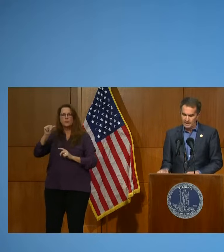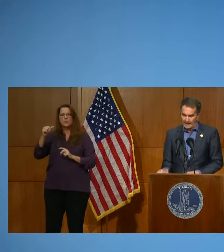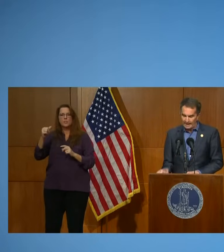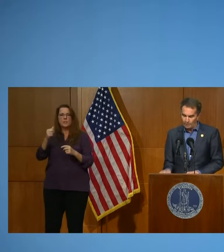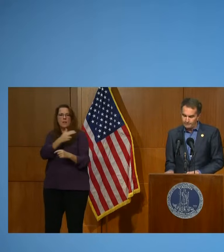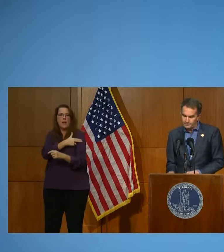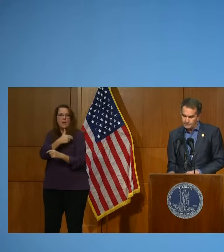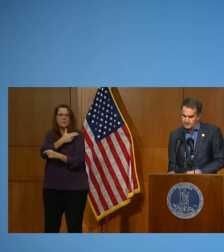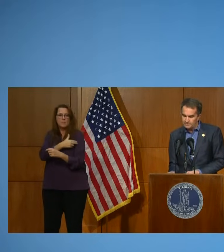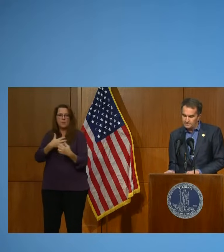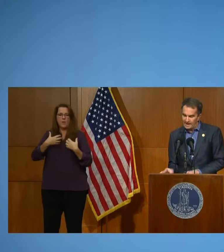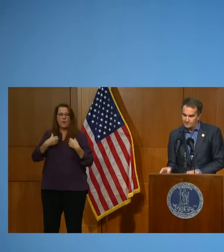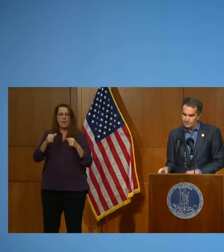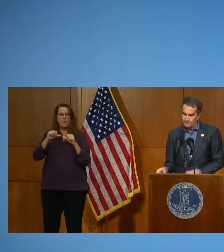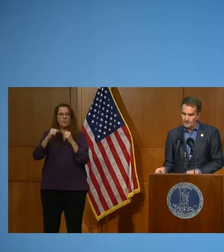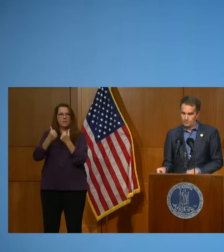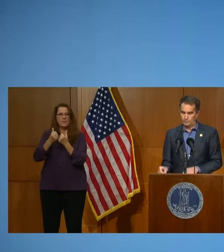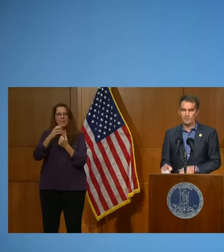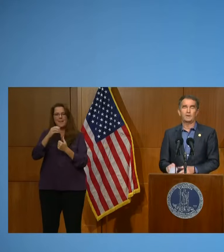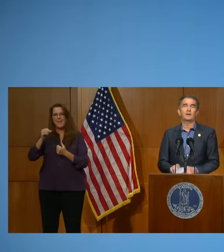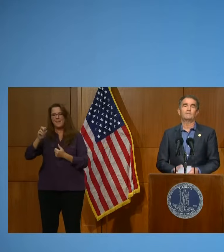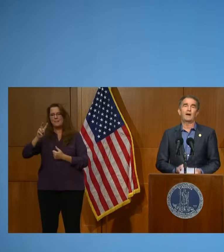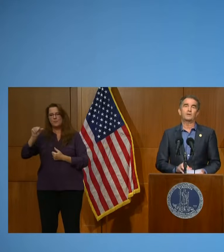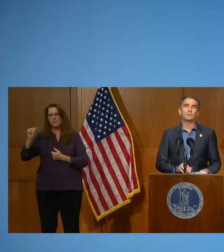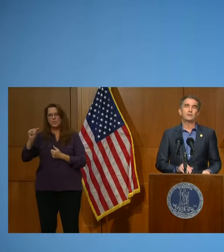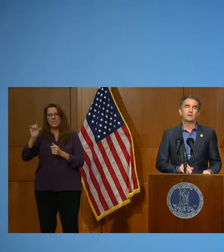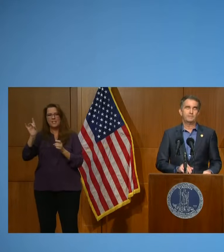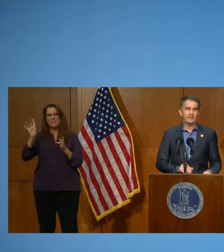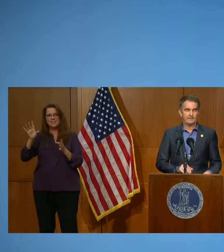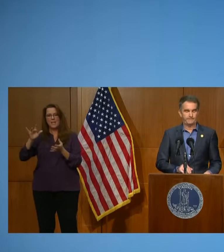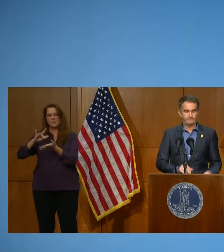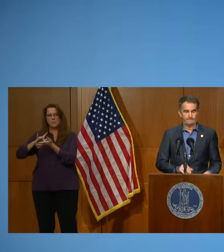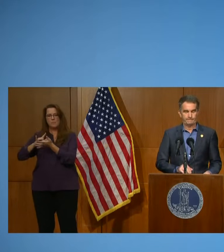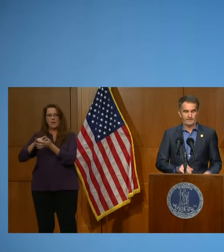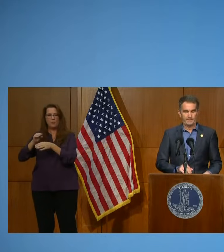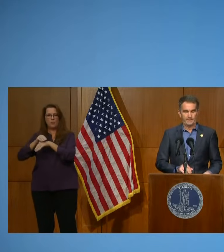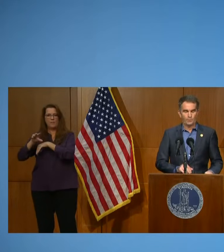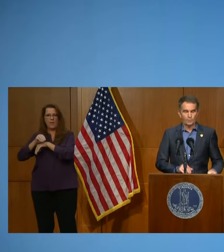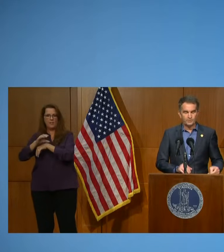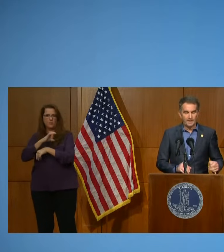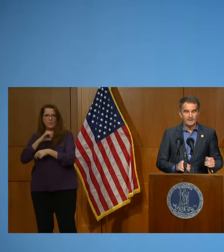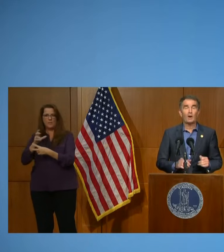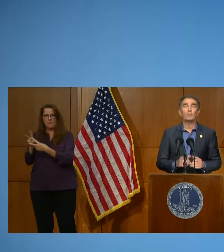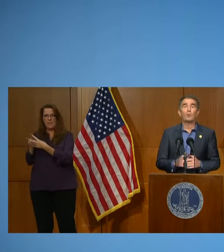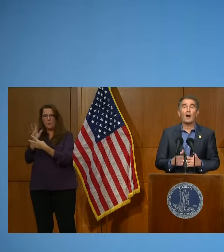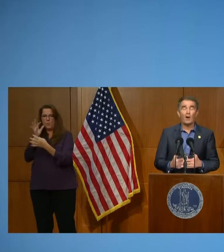ETHICS AND PROTOCOLS CREATED BY THE VIRGINIA HOSPITAL. AND HEALTH ASSOCIATION AND OUR